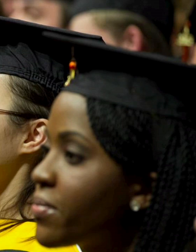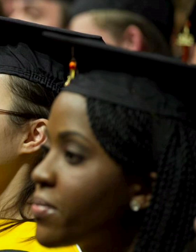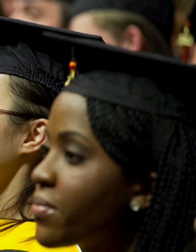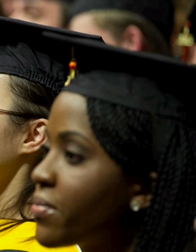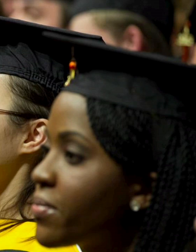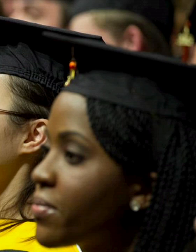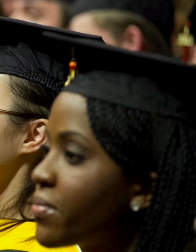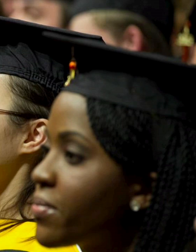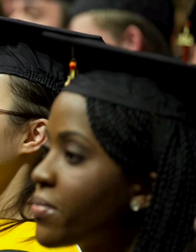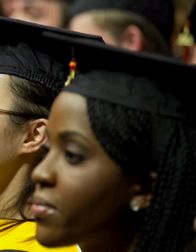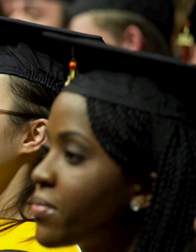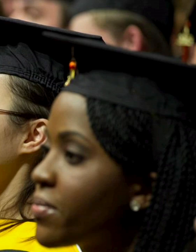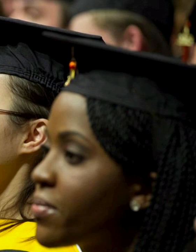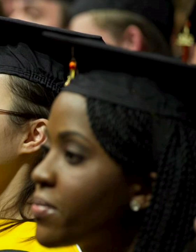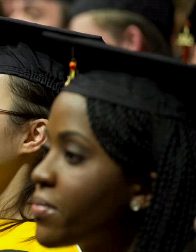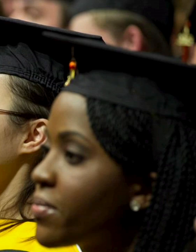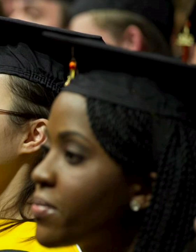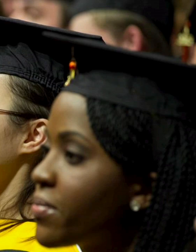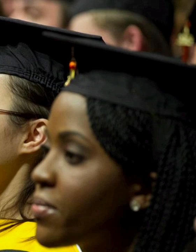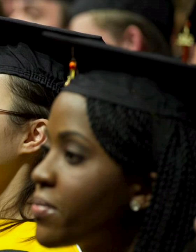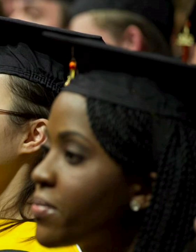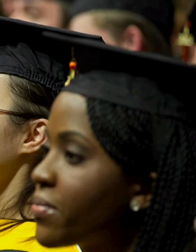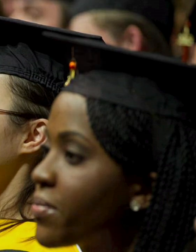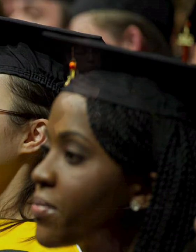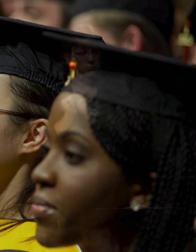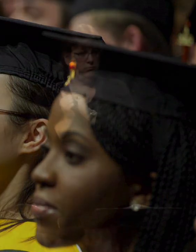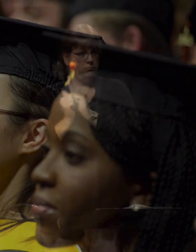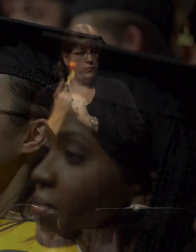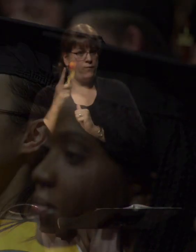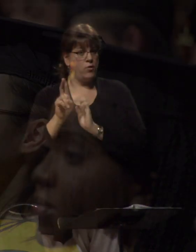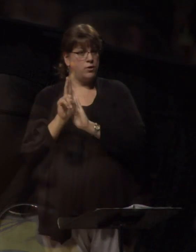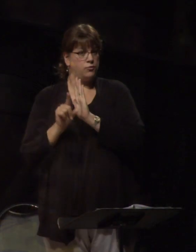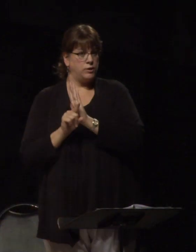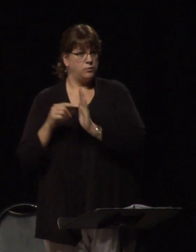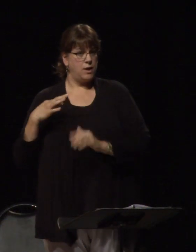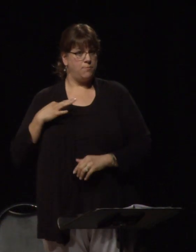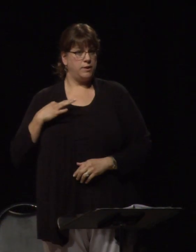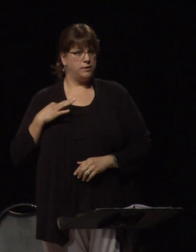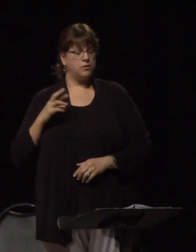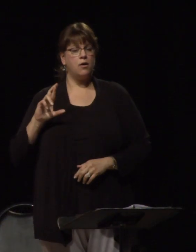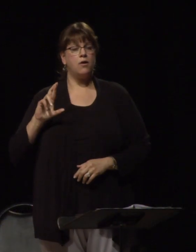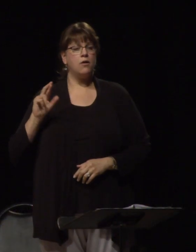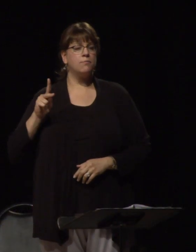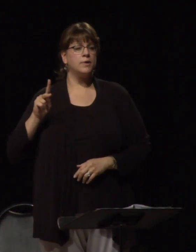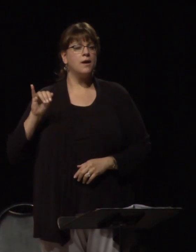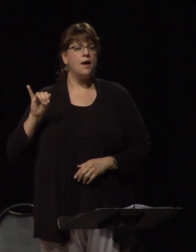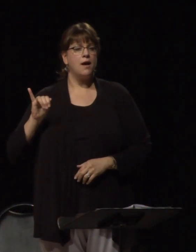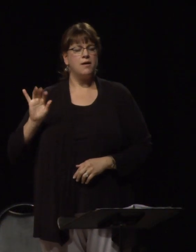UNDERGRADUATE APPLICANTS IS RPI. TWENTY YEARS AGO, ONLY A SMALL